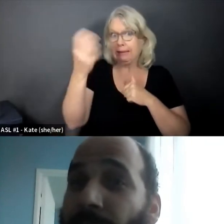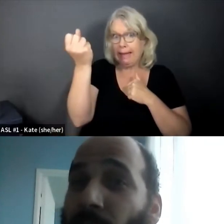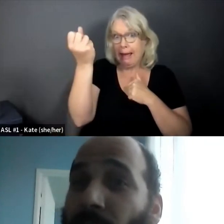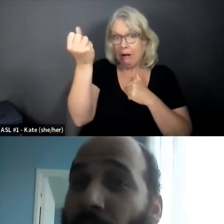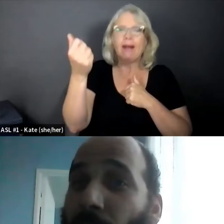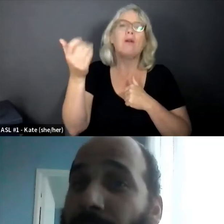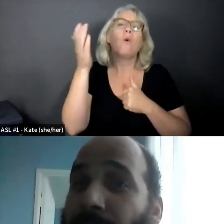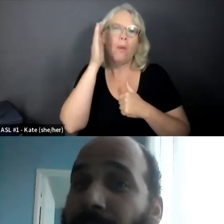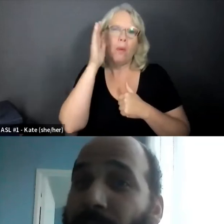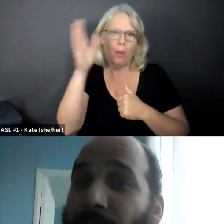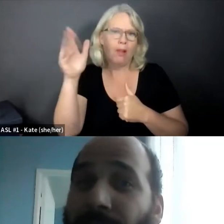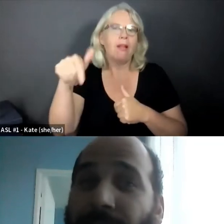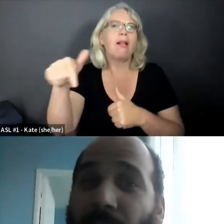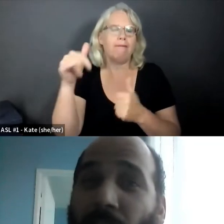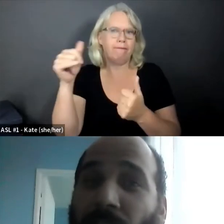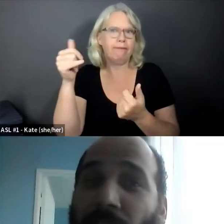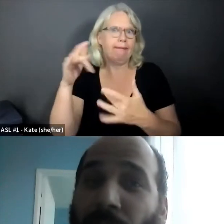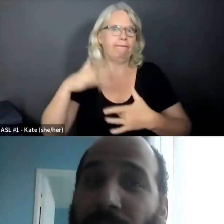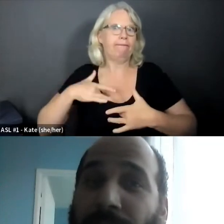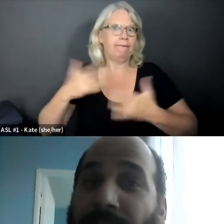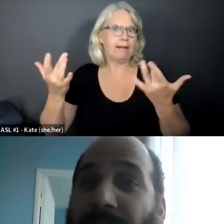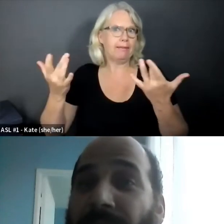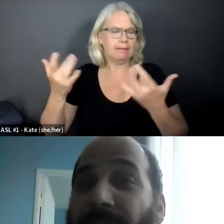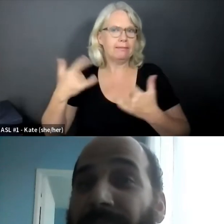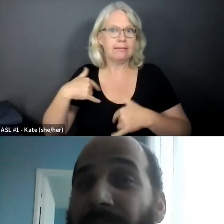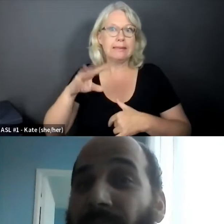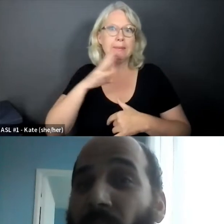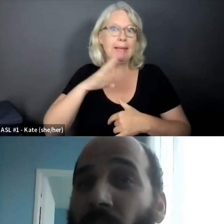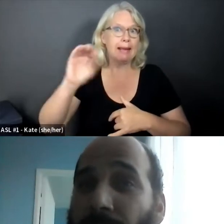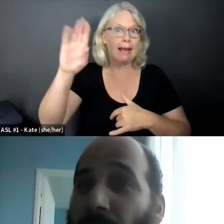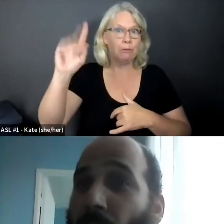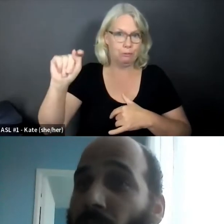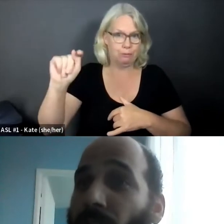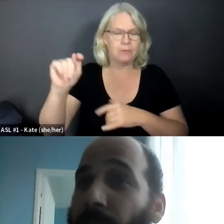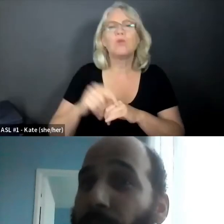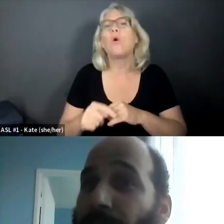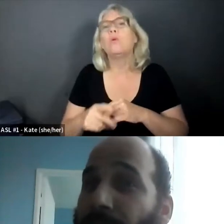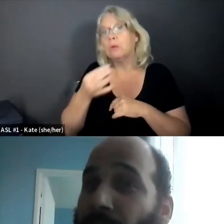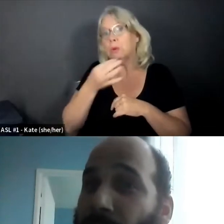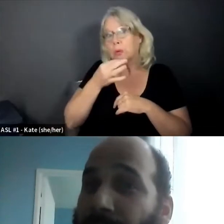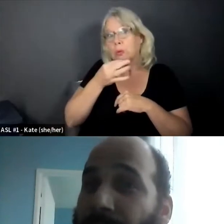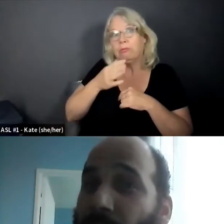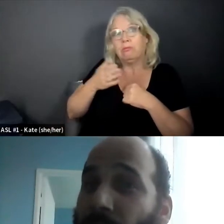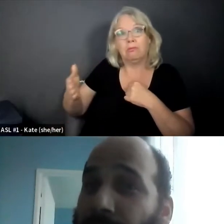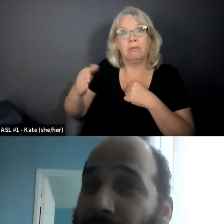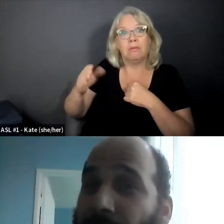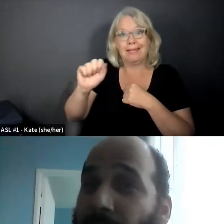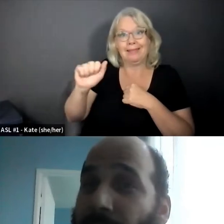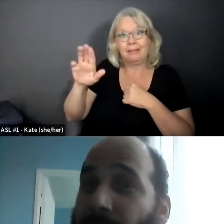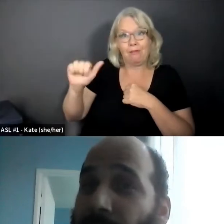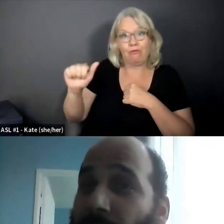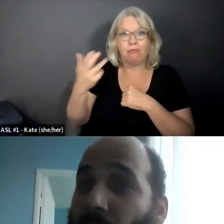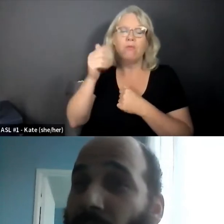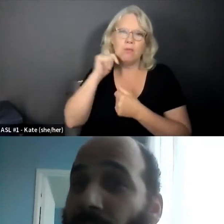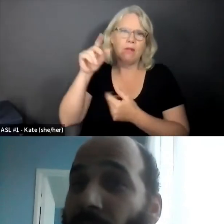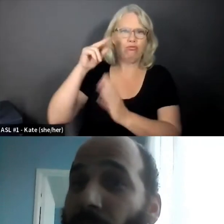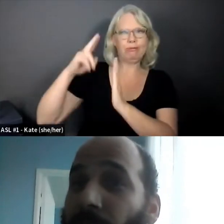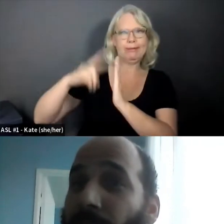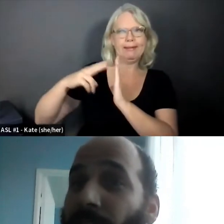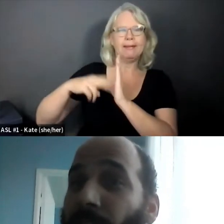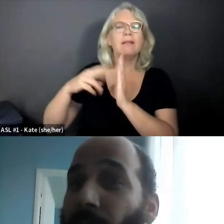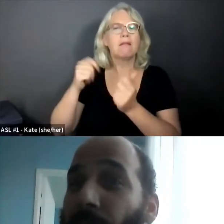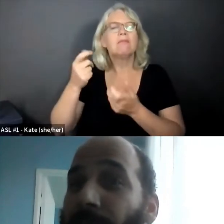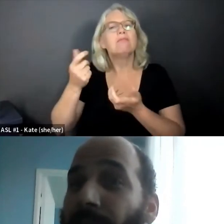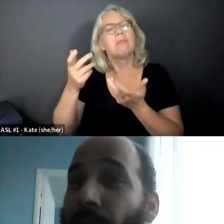IN A MINUTE, SARAH IS GOING TO READ THE LAND ACKNOWLEDGEMENT.